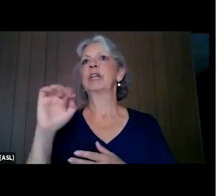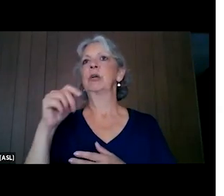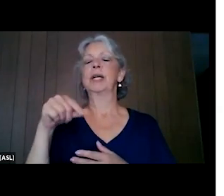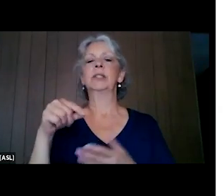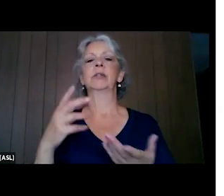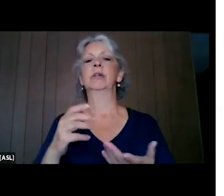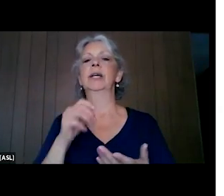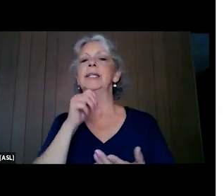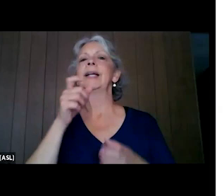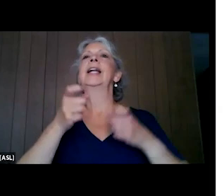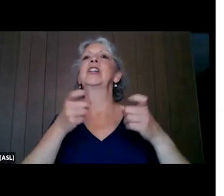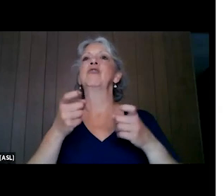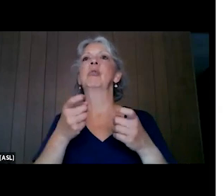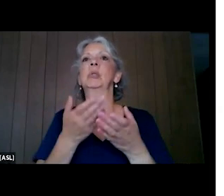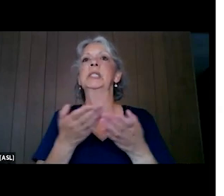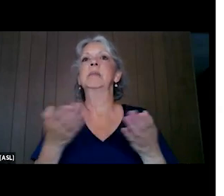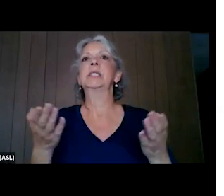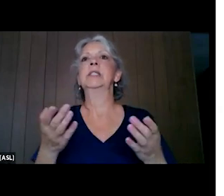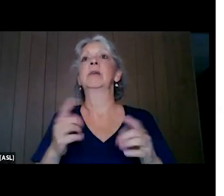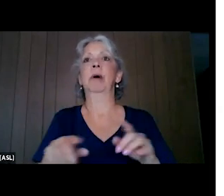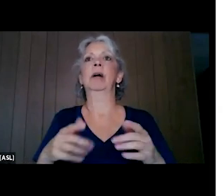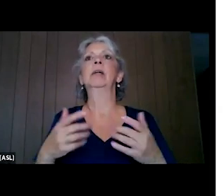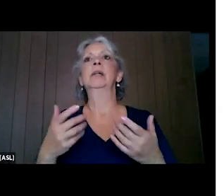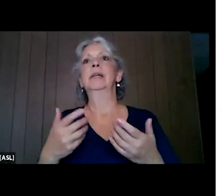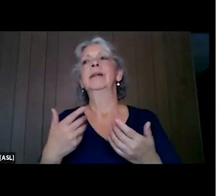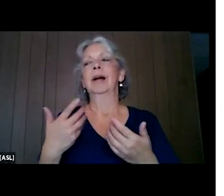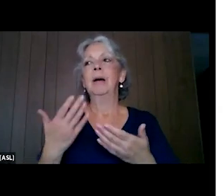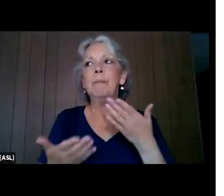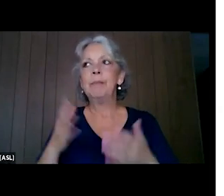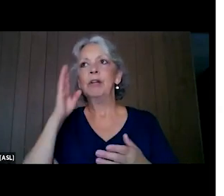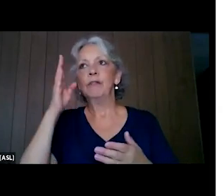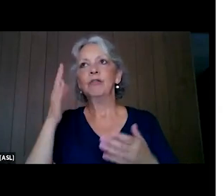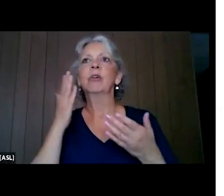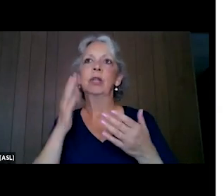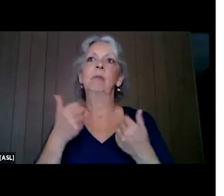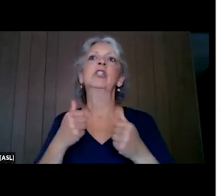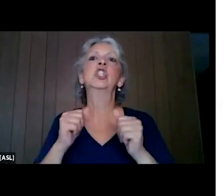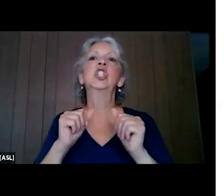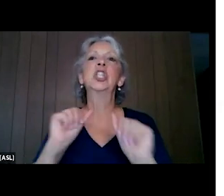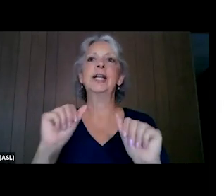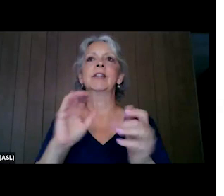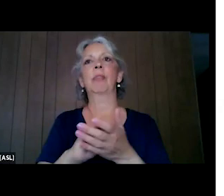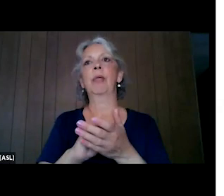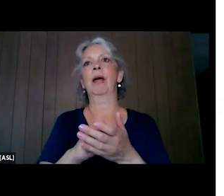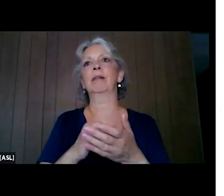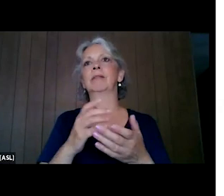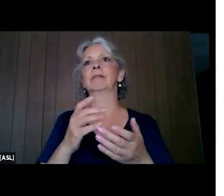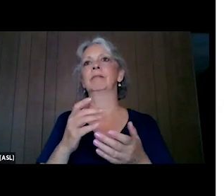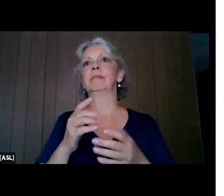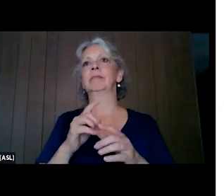although there is some effort currently to possibly change that, which will have some implications down the line.